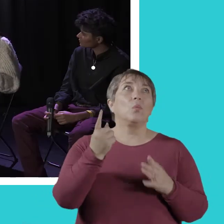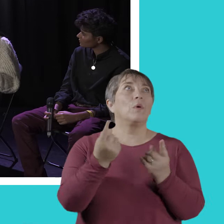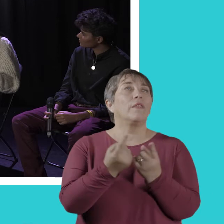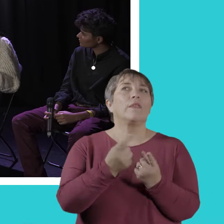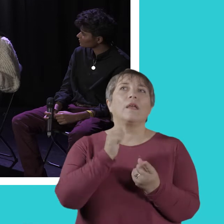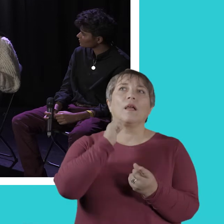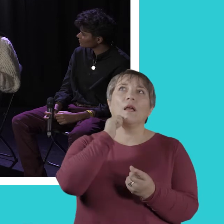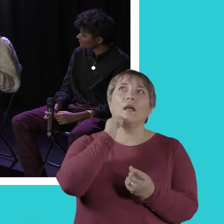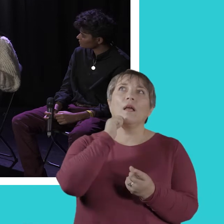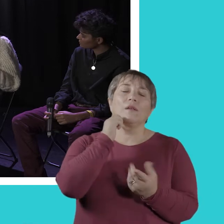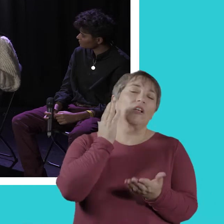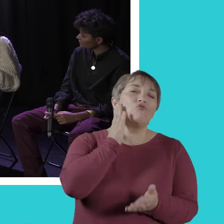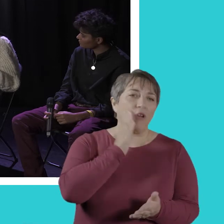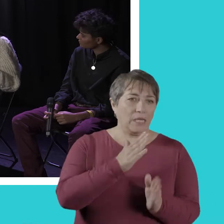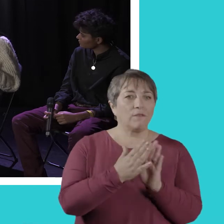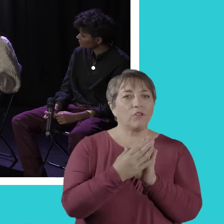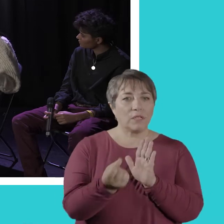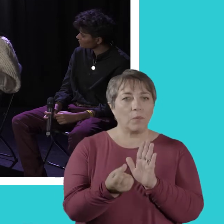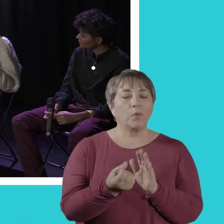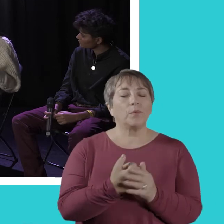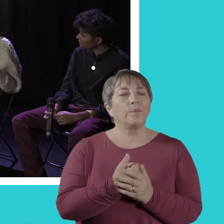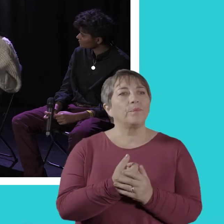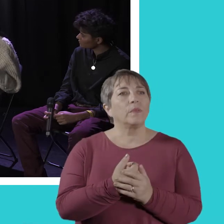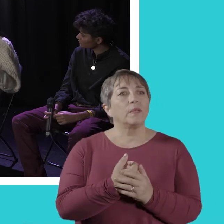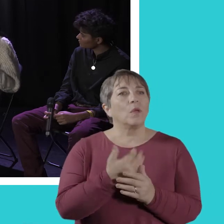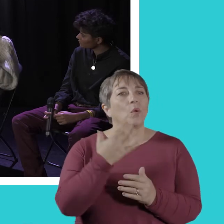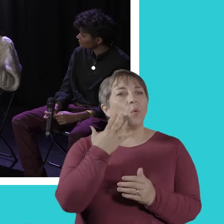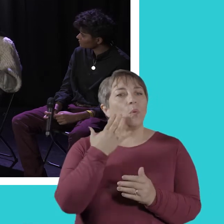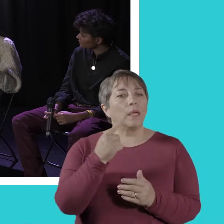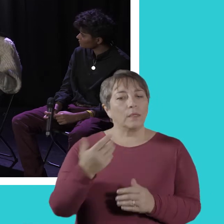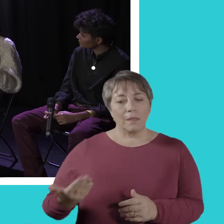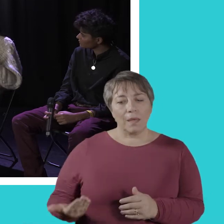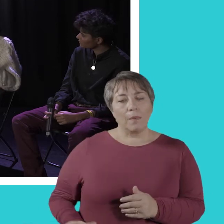as an example. But often when individuals even businesses say I don't see colour - I'm colour